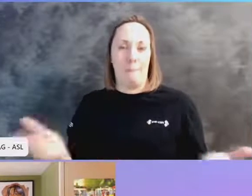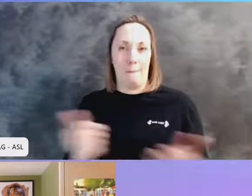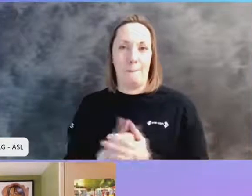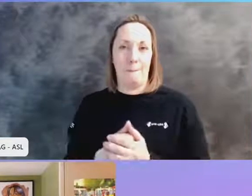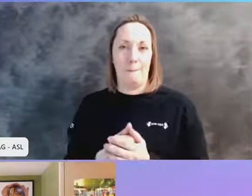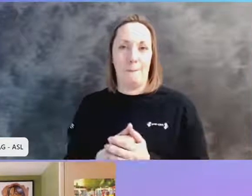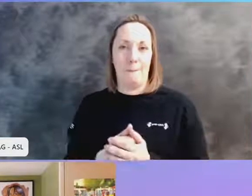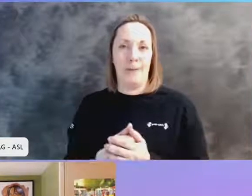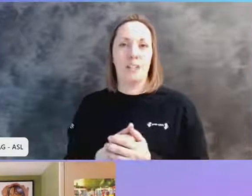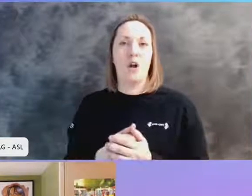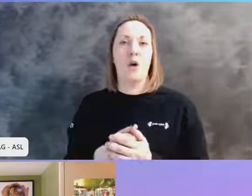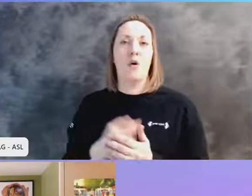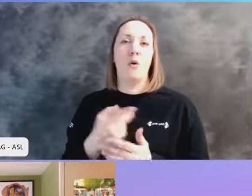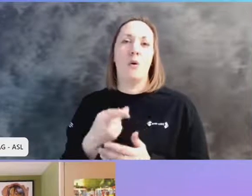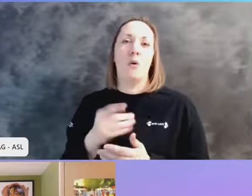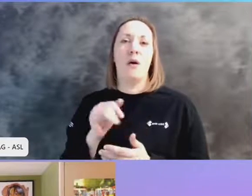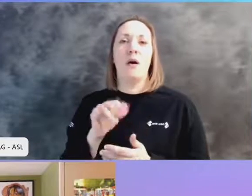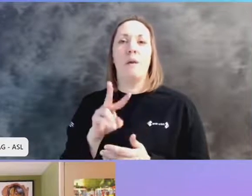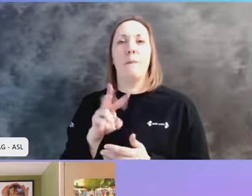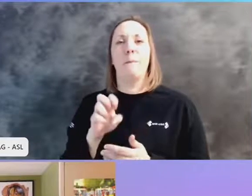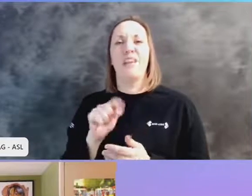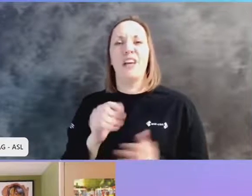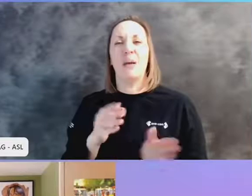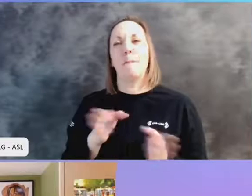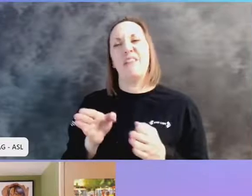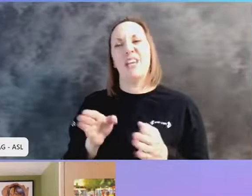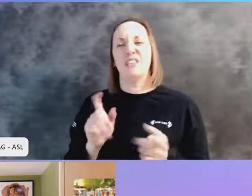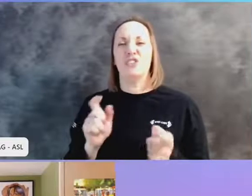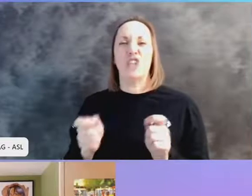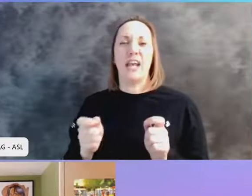participate. Make sure that it's not about